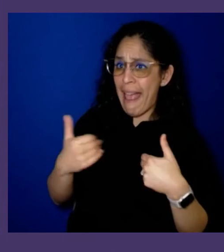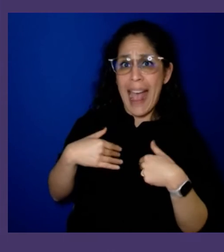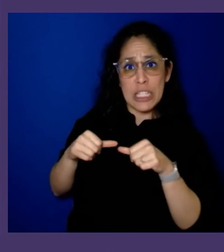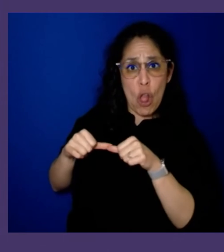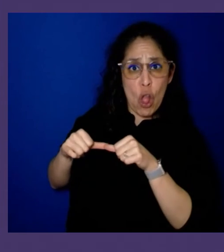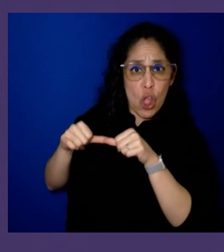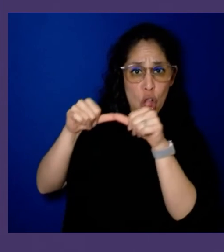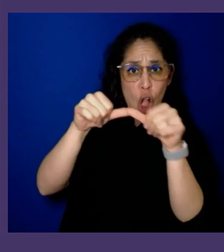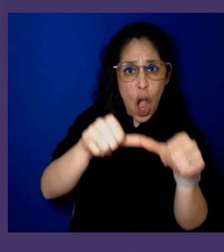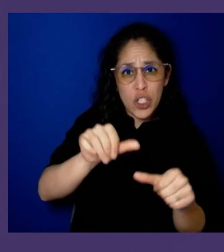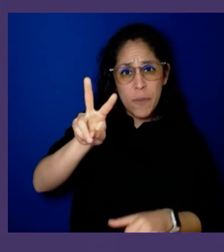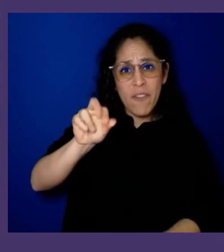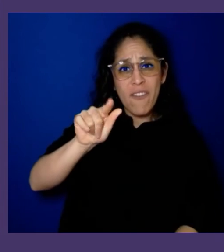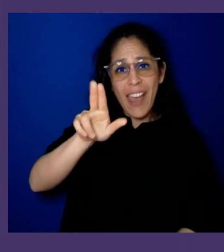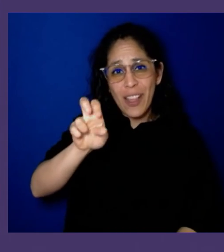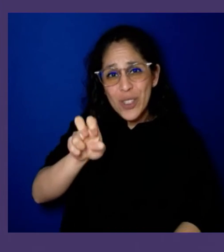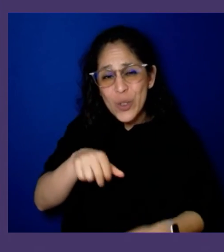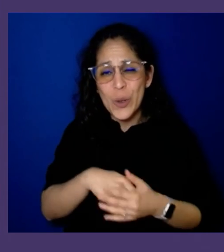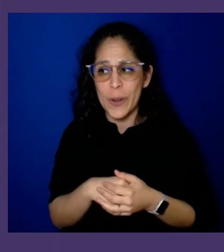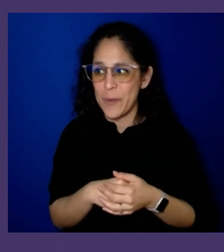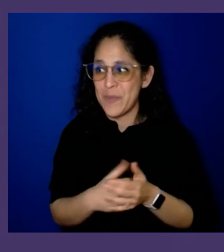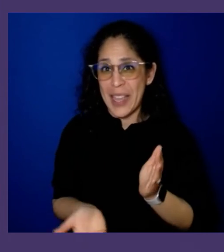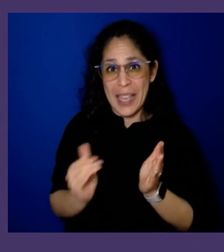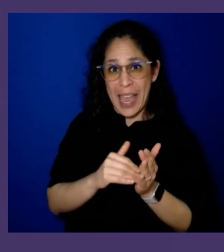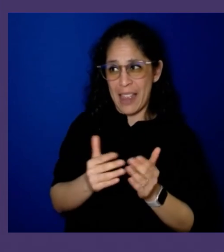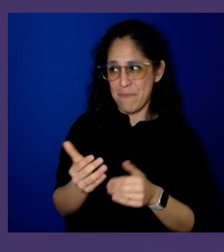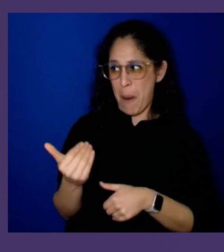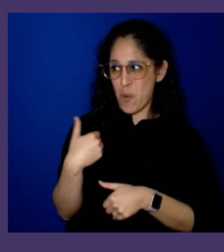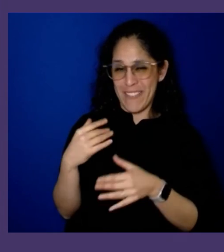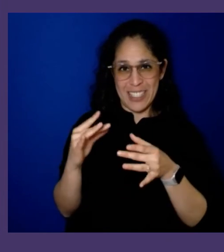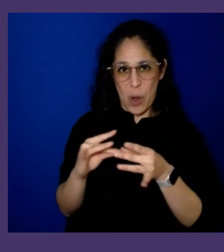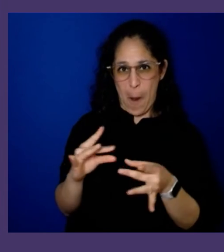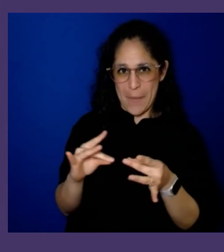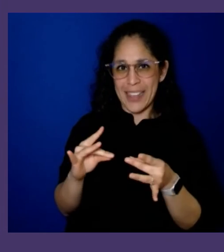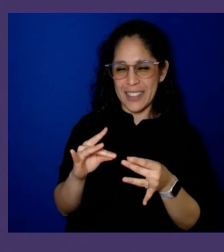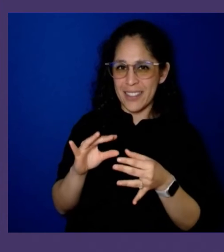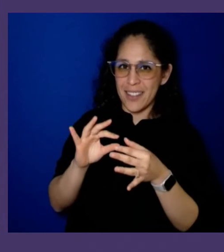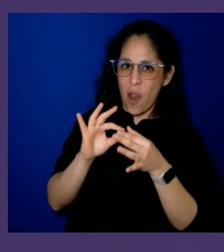going back to my earlier comment around the employee experience,